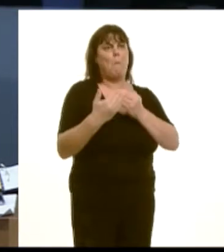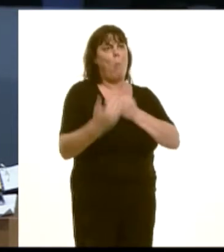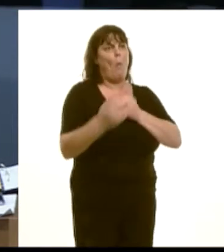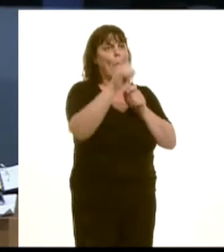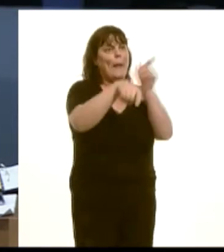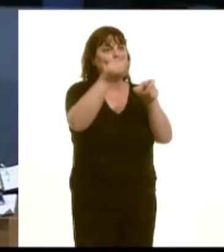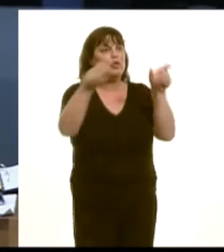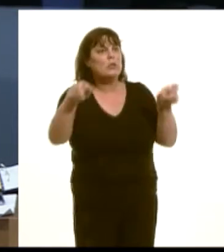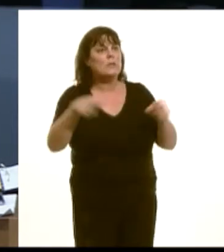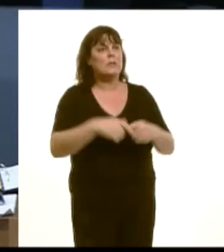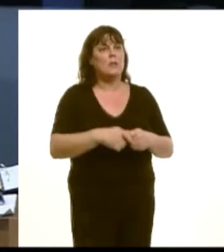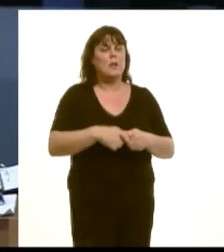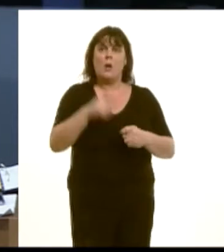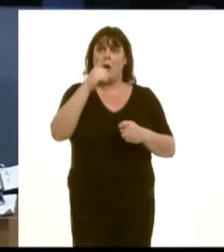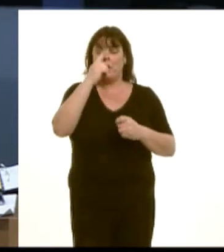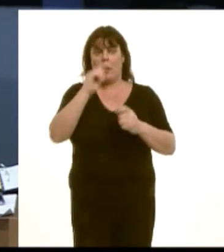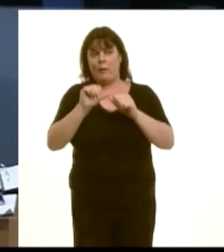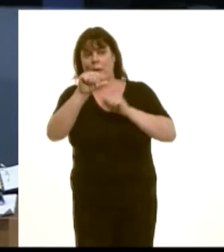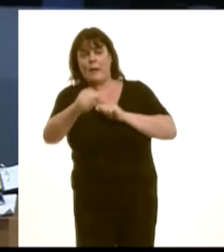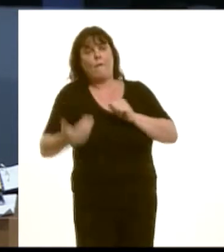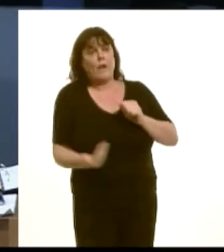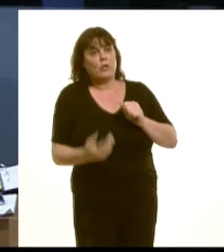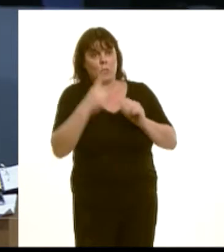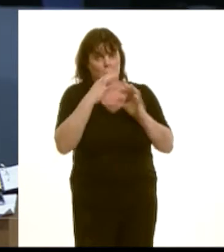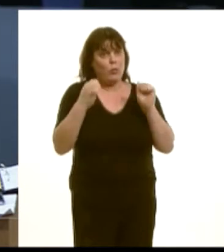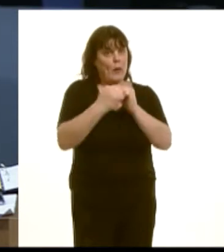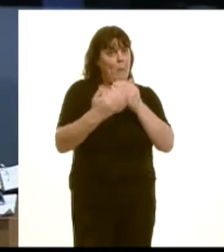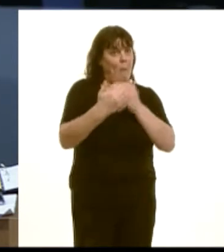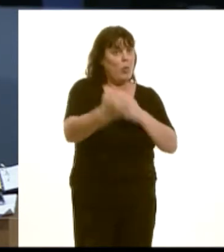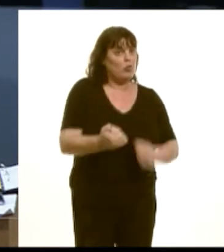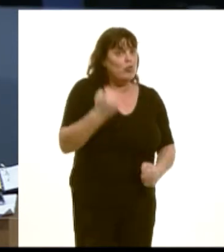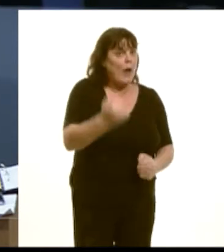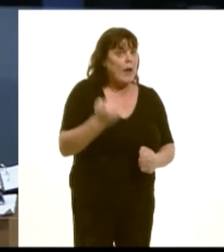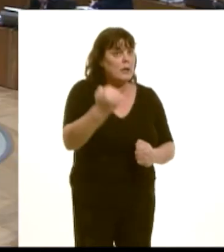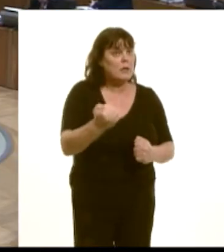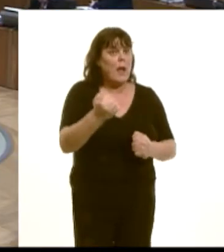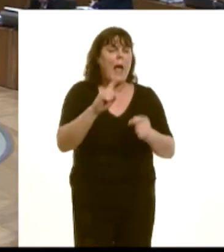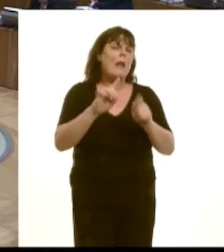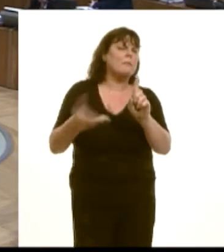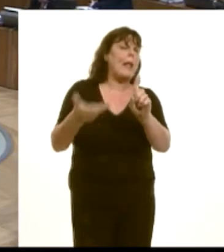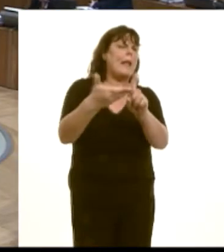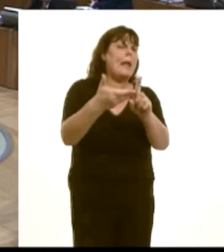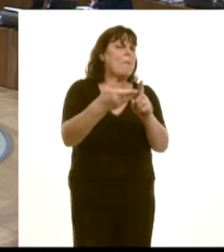passenger growth for the next franchise, and could you give us an indication of what you want that target to be? Carwyn Jones: That work is ongoing. We expect